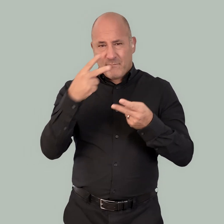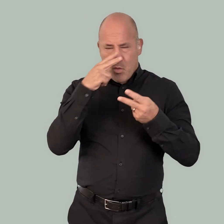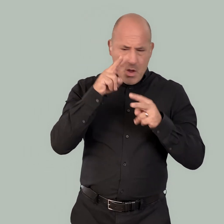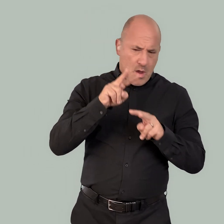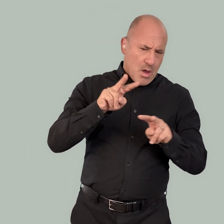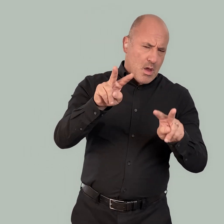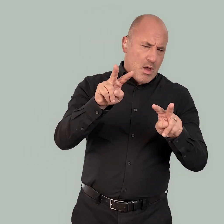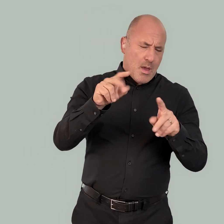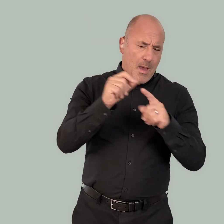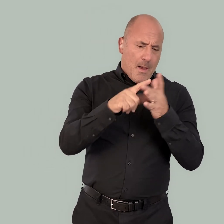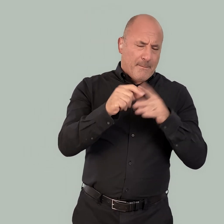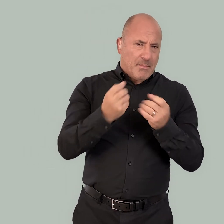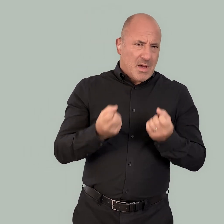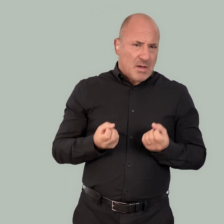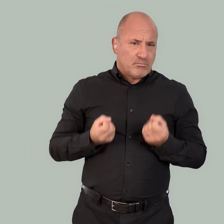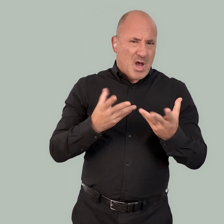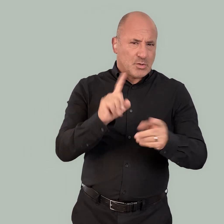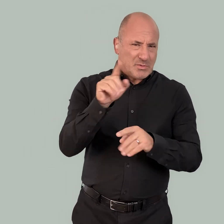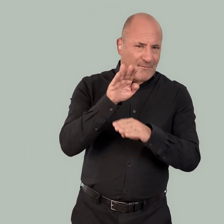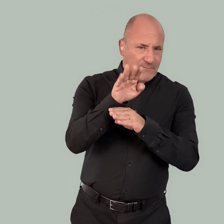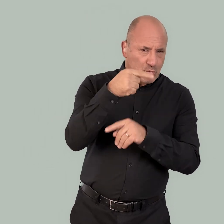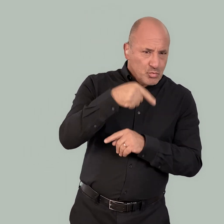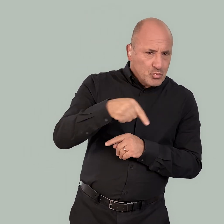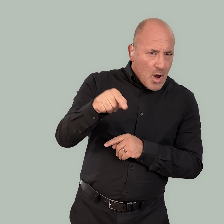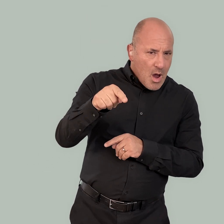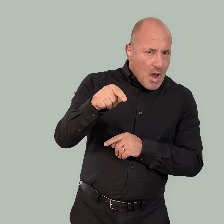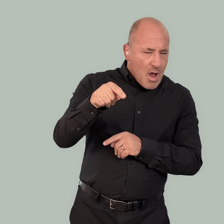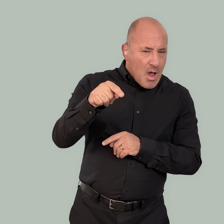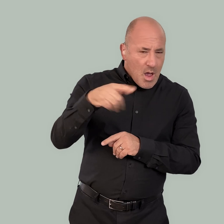for future PIP expenditure,